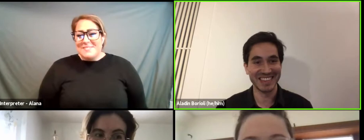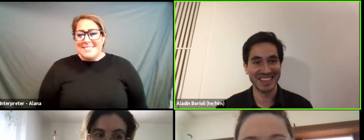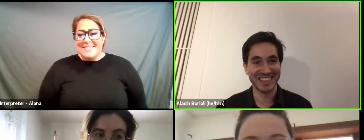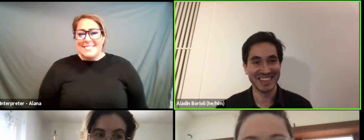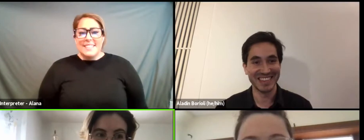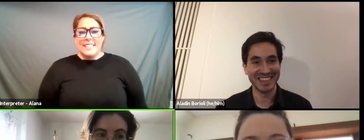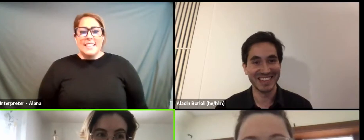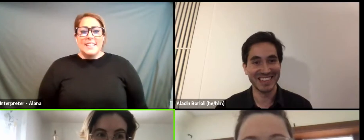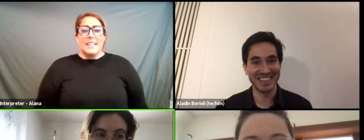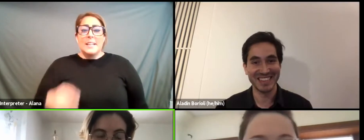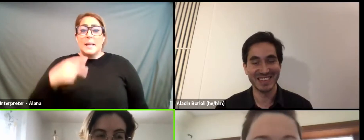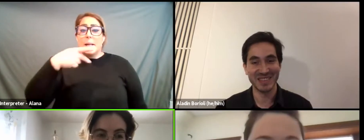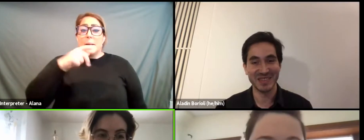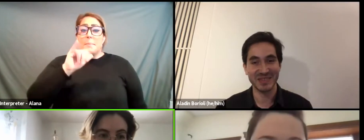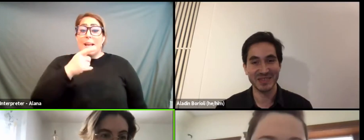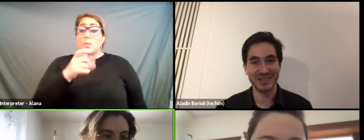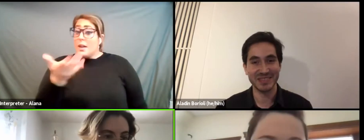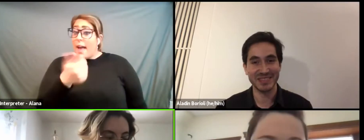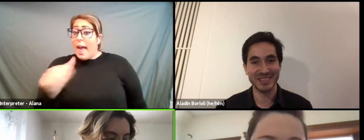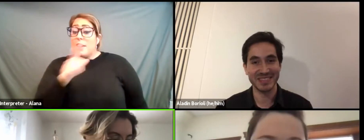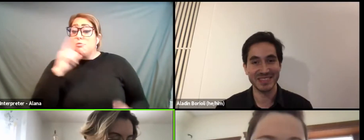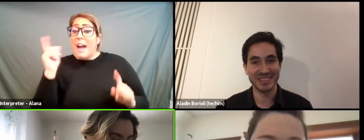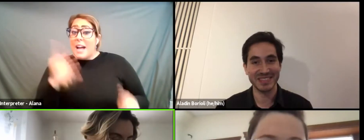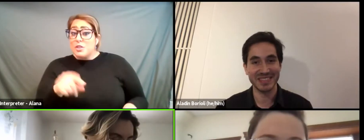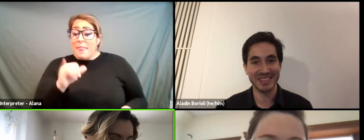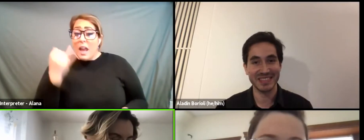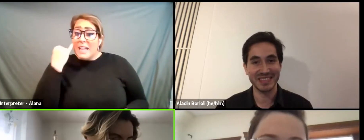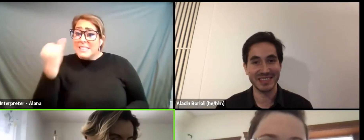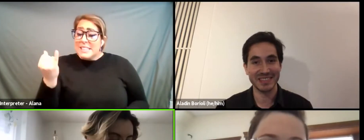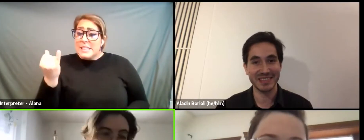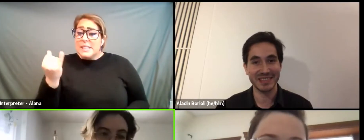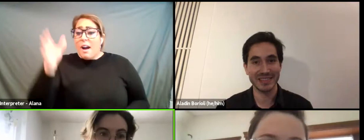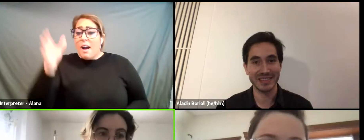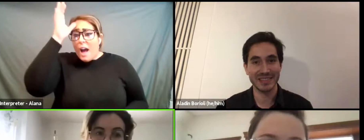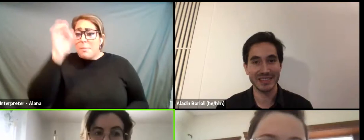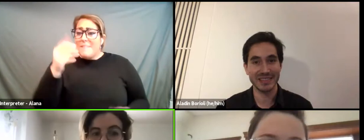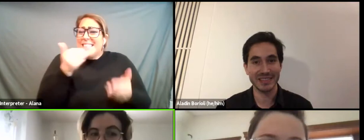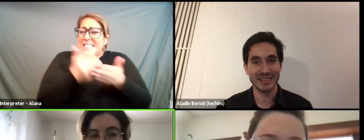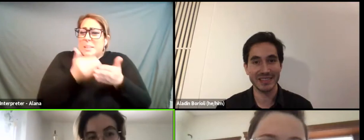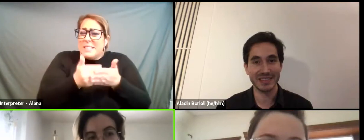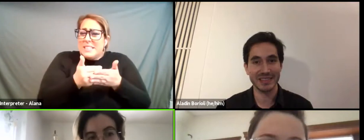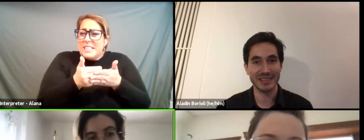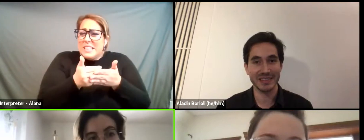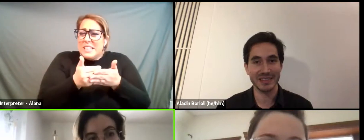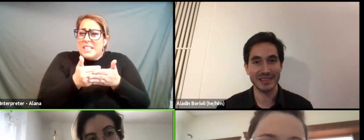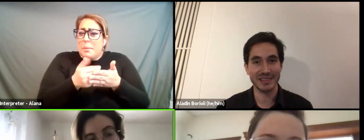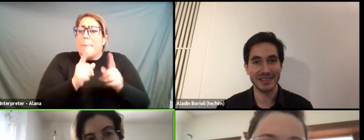Shay, do you have any reaction to the idea of intimacy and proximity as a beekeeper and then how